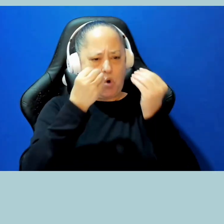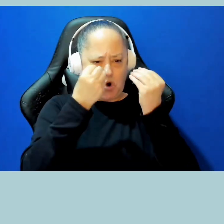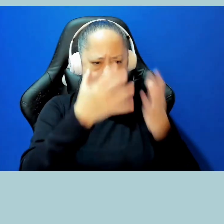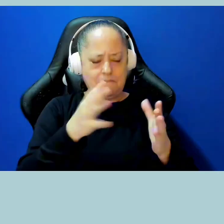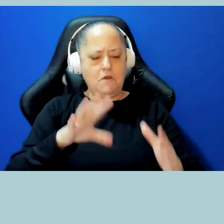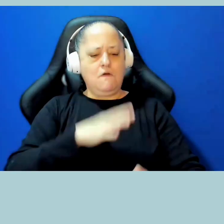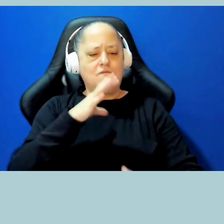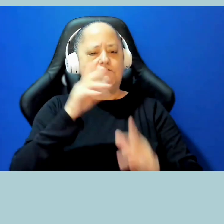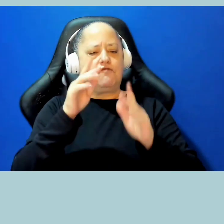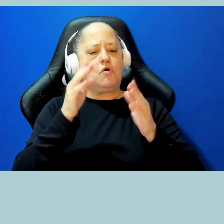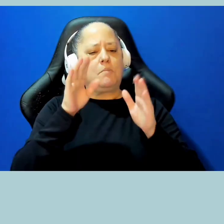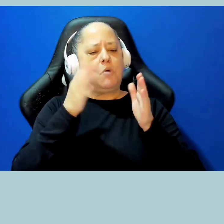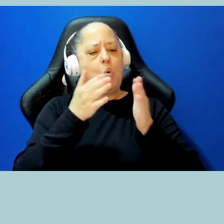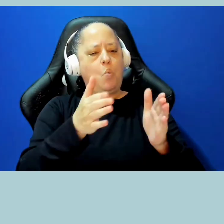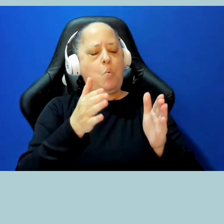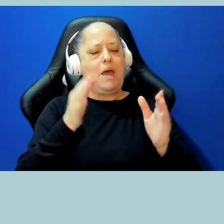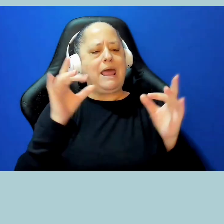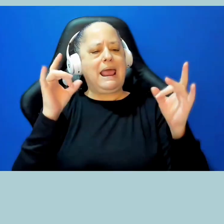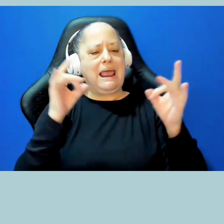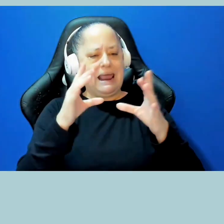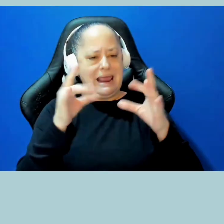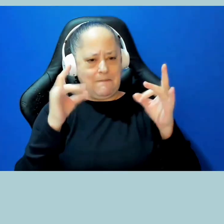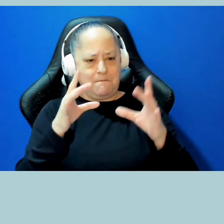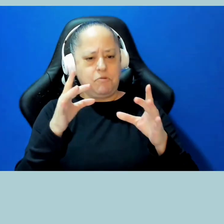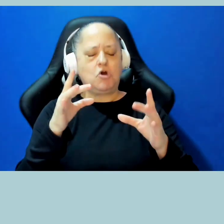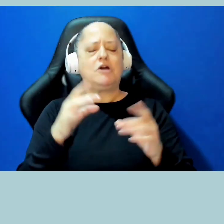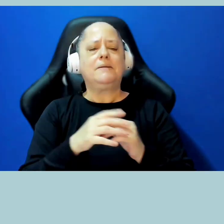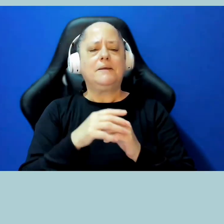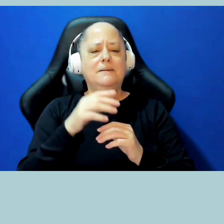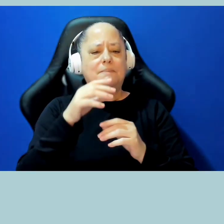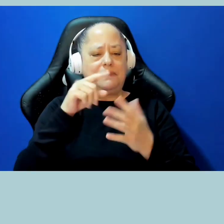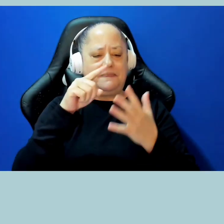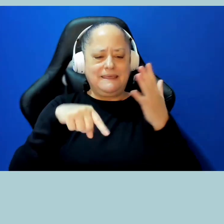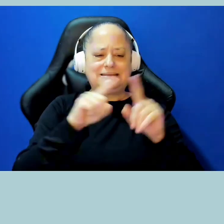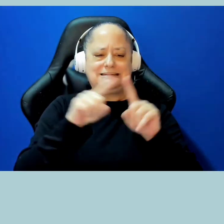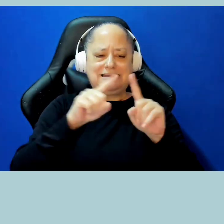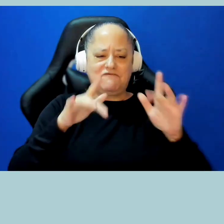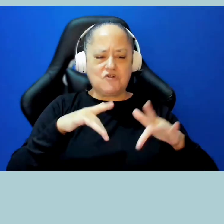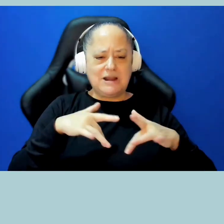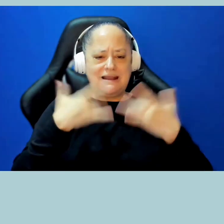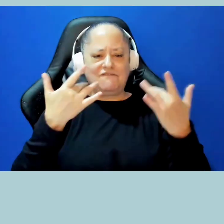people can give input and feedback and we had between all these different events we had many many individuals